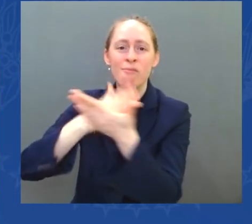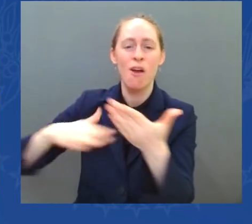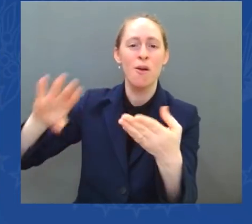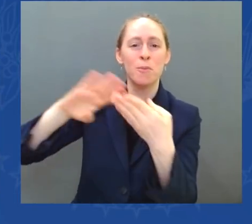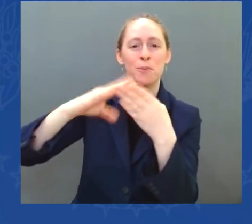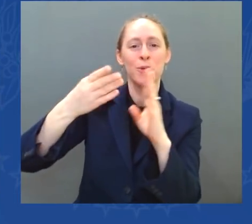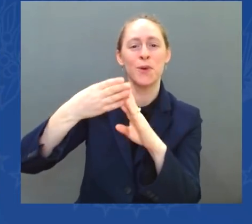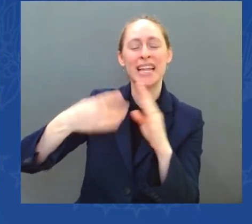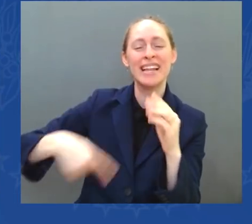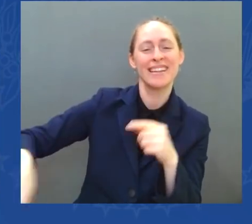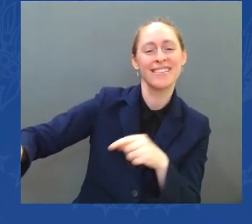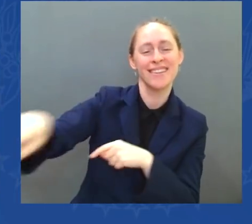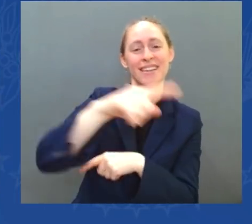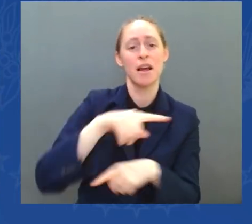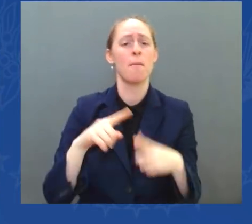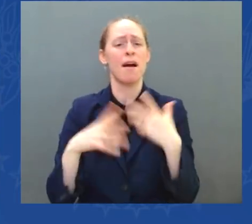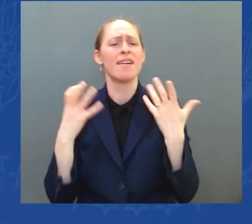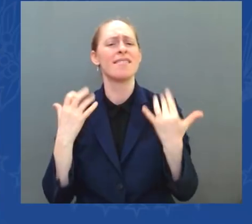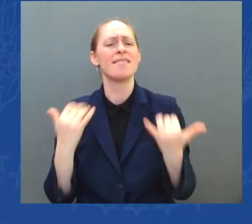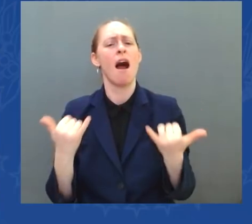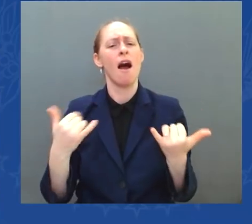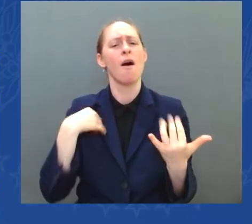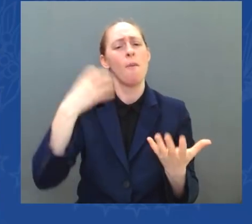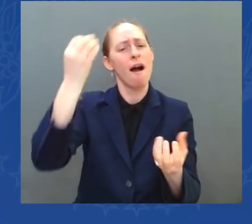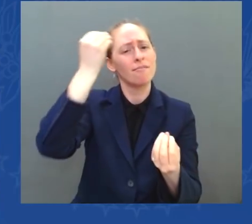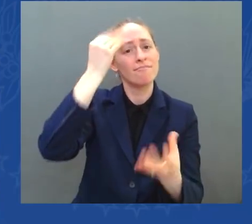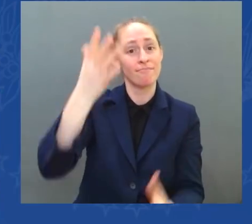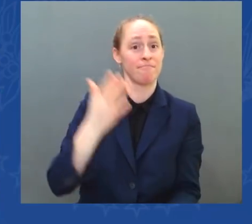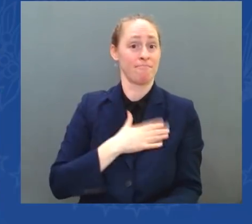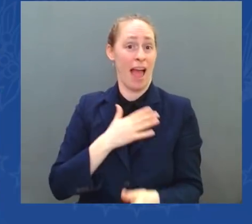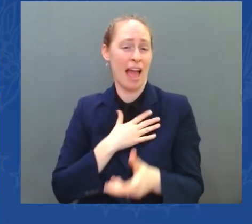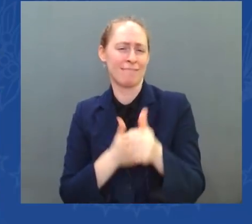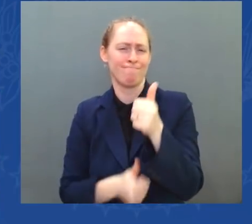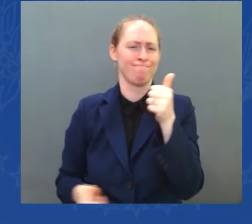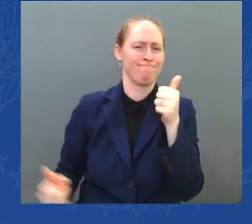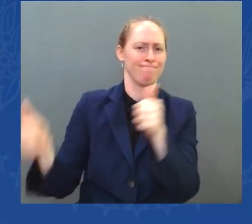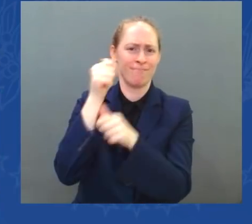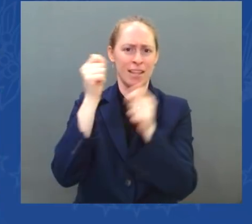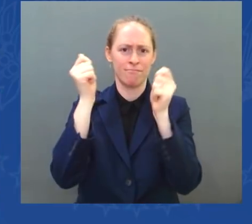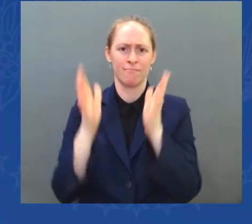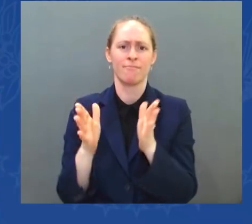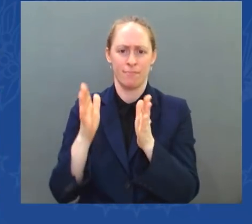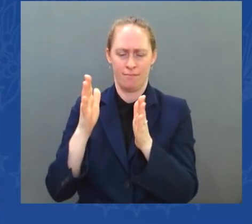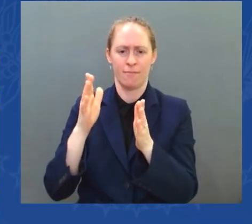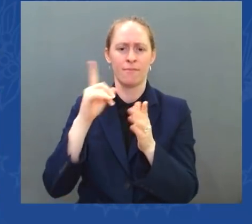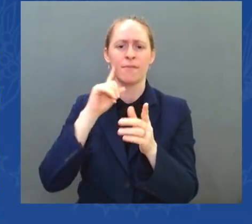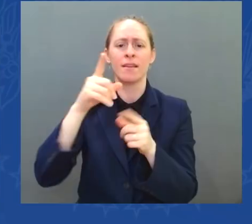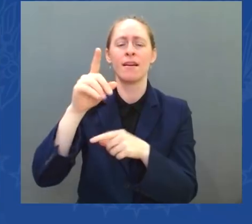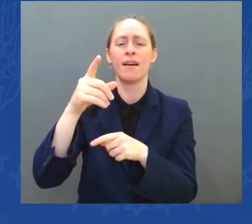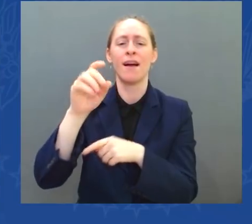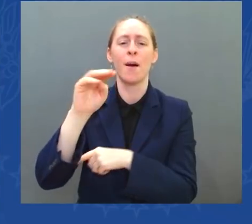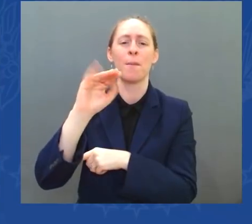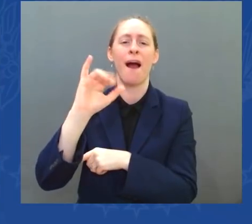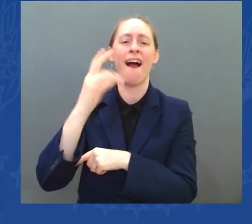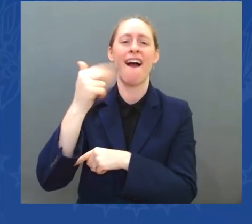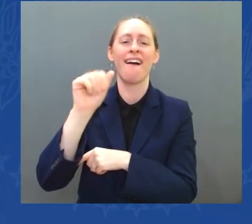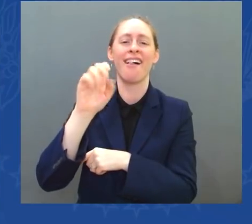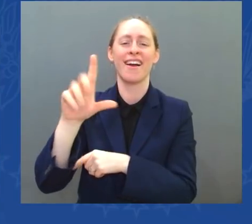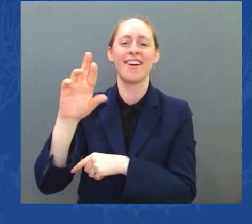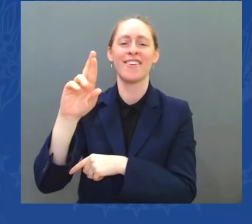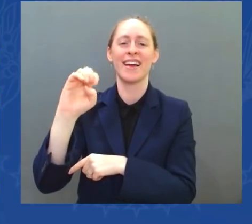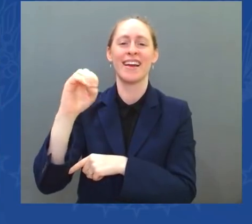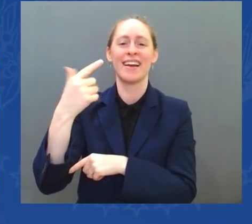Of course, you never hear Michael bragging about the place